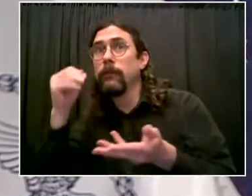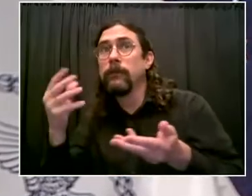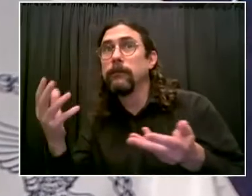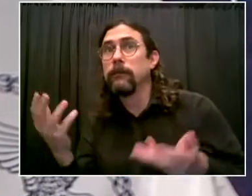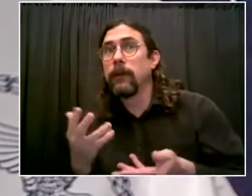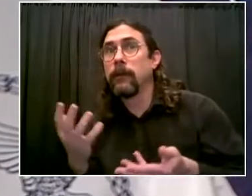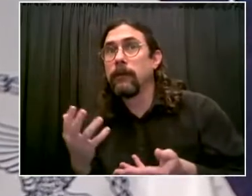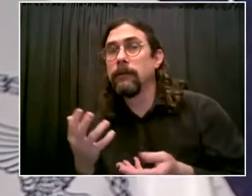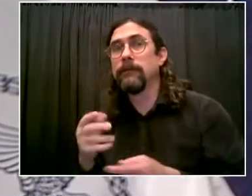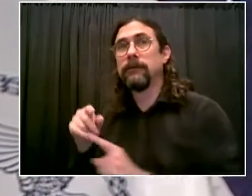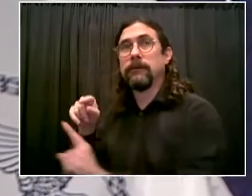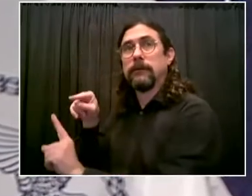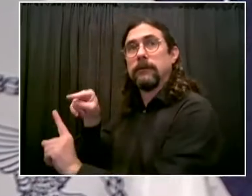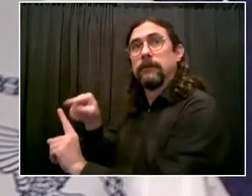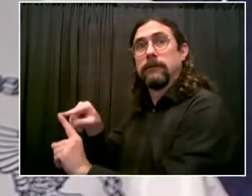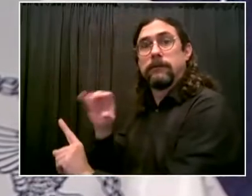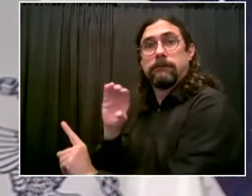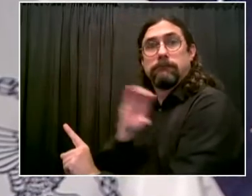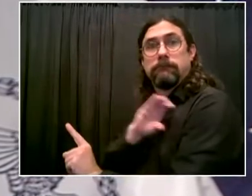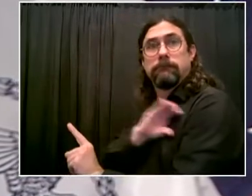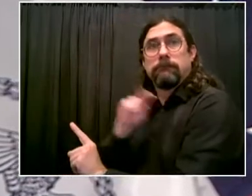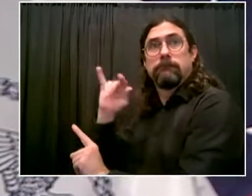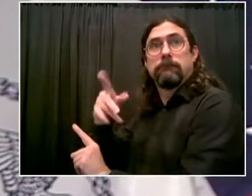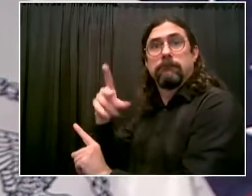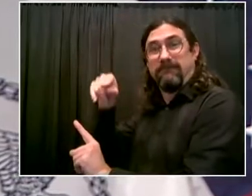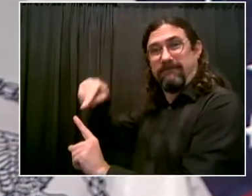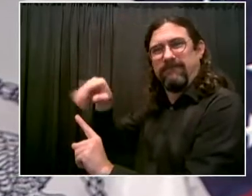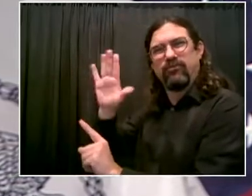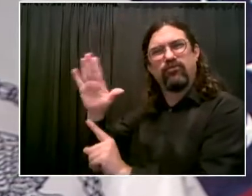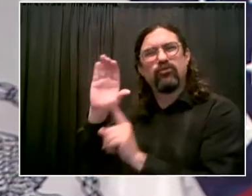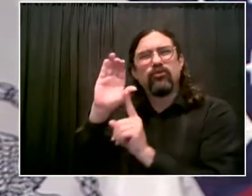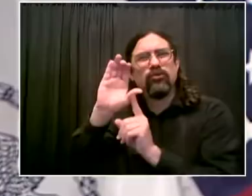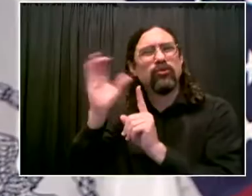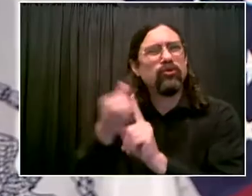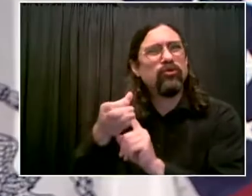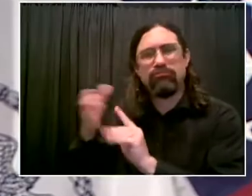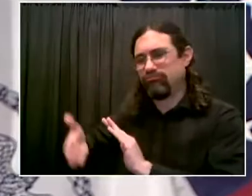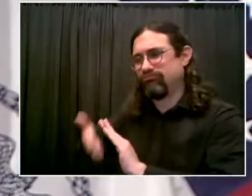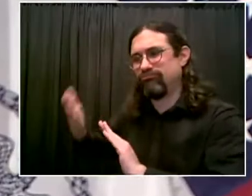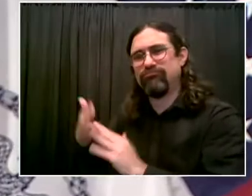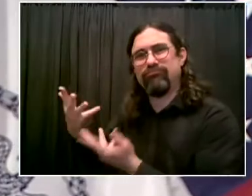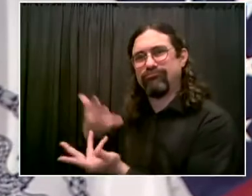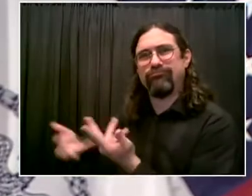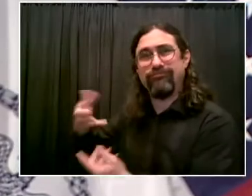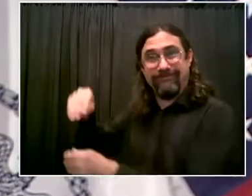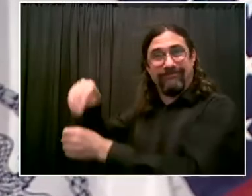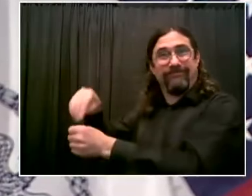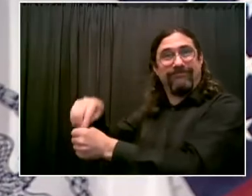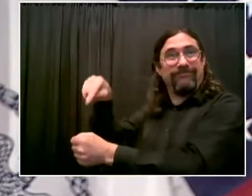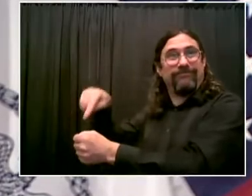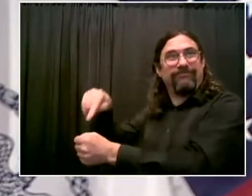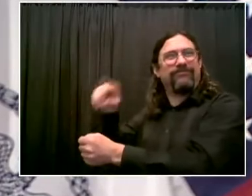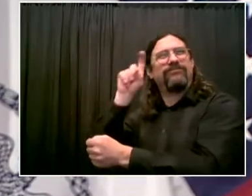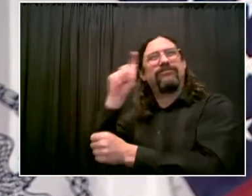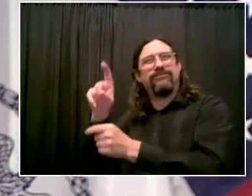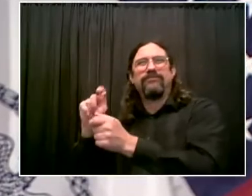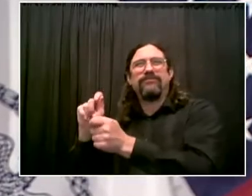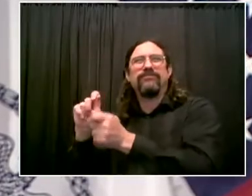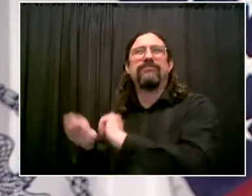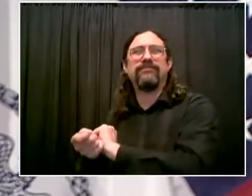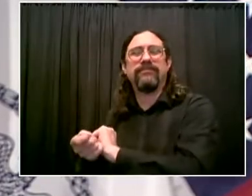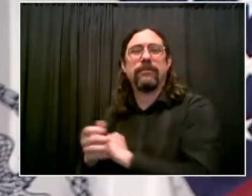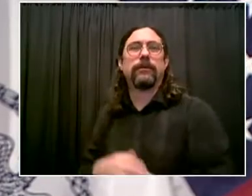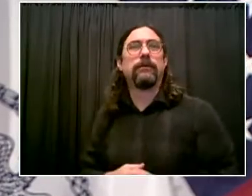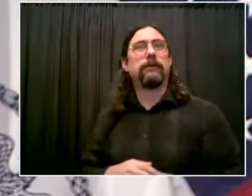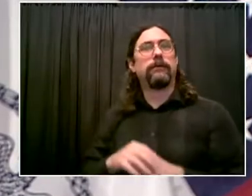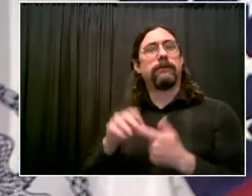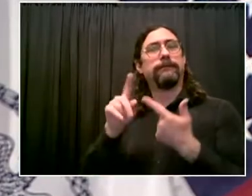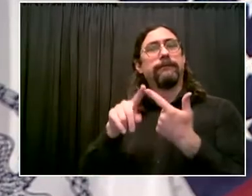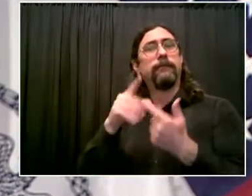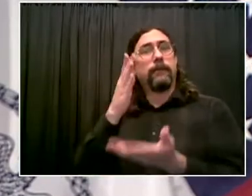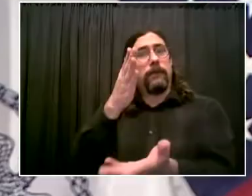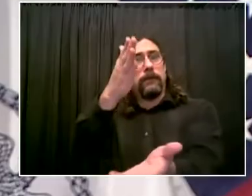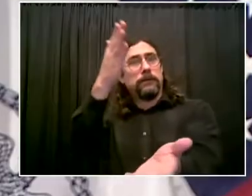PROGRESS ENDING